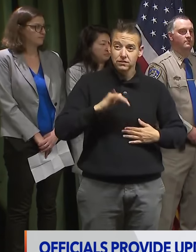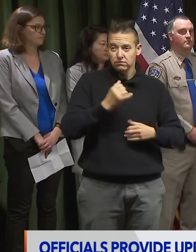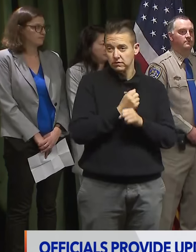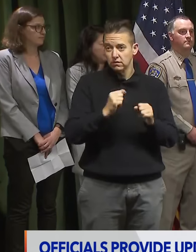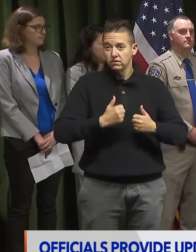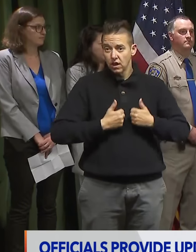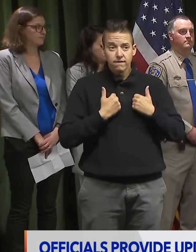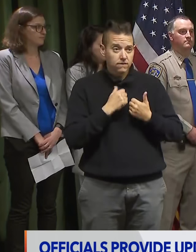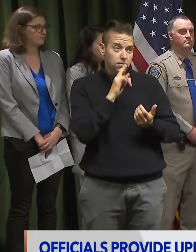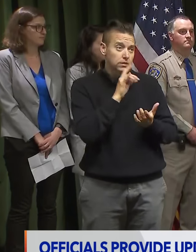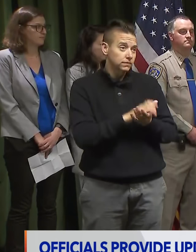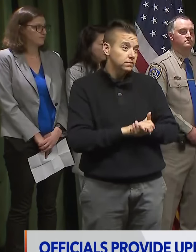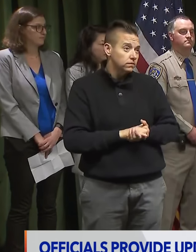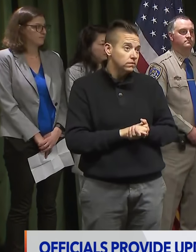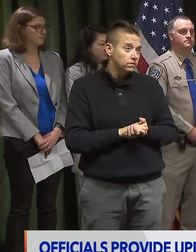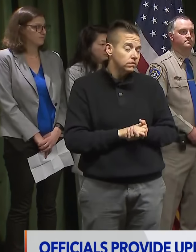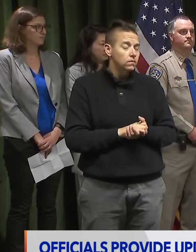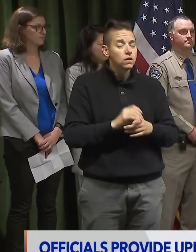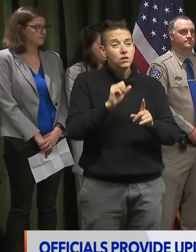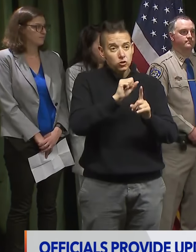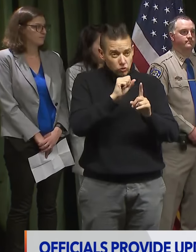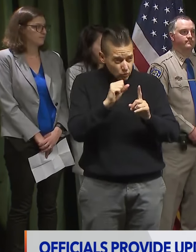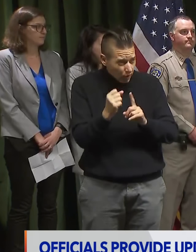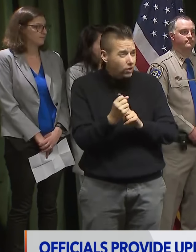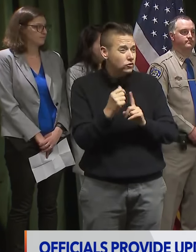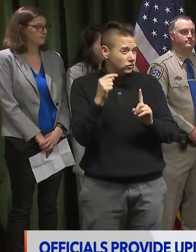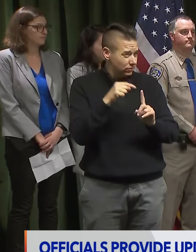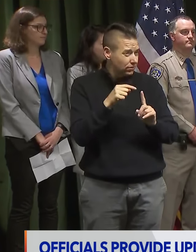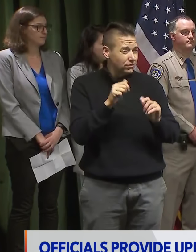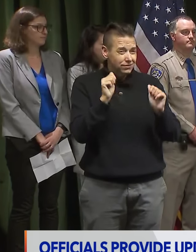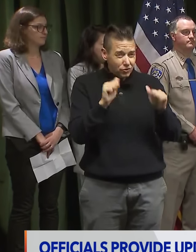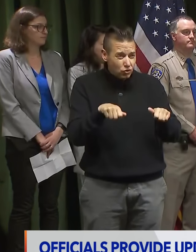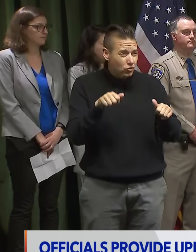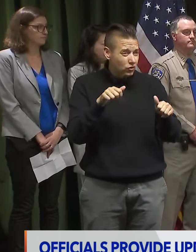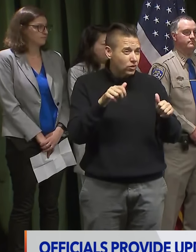AND TALKED ABOUT THE FACT THAT HE WAS WEARING HIS BEST HIS BULLETPROOF VEST AND WE